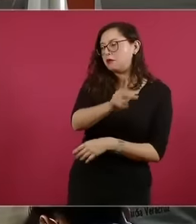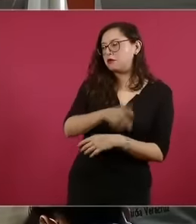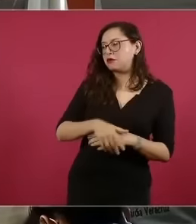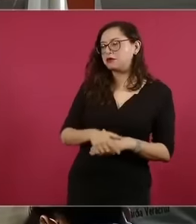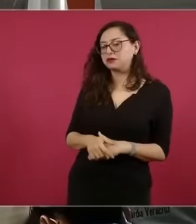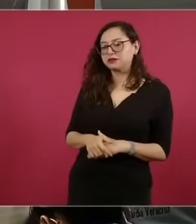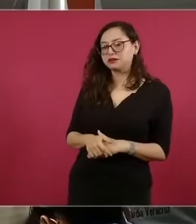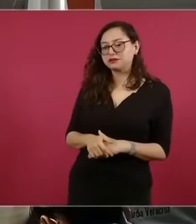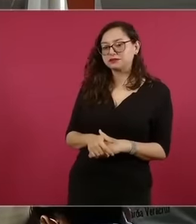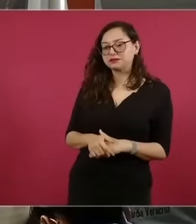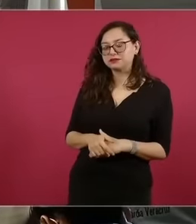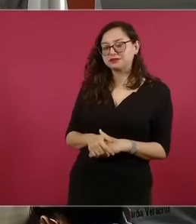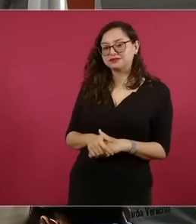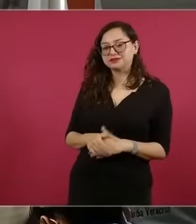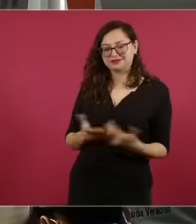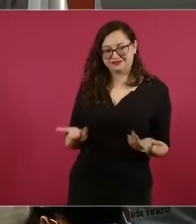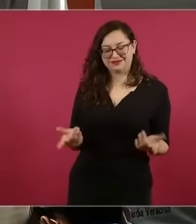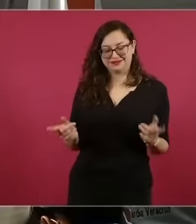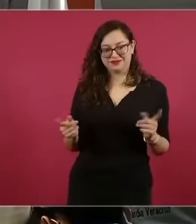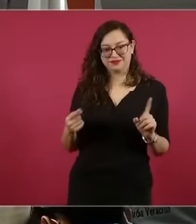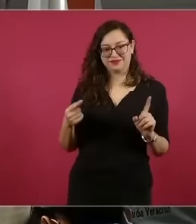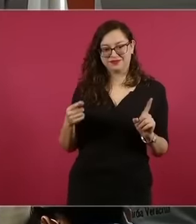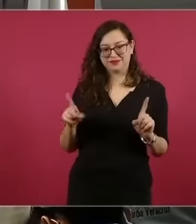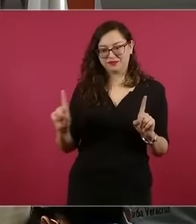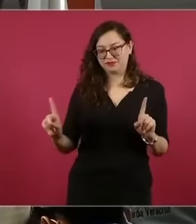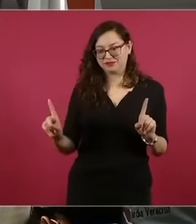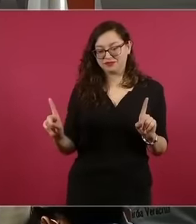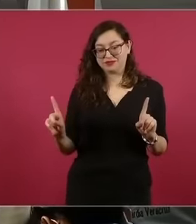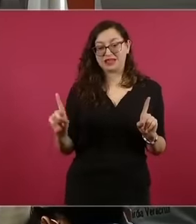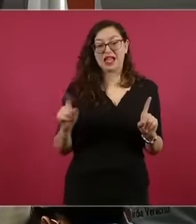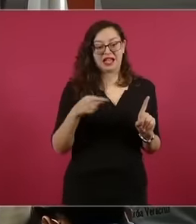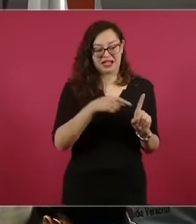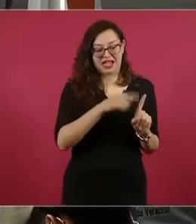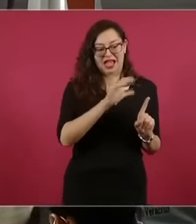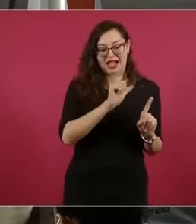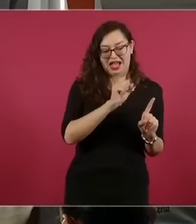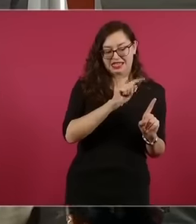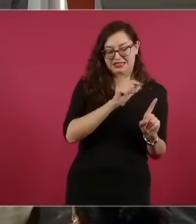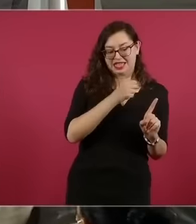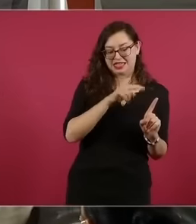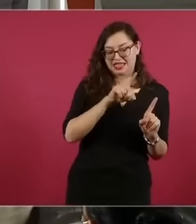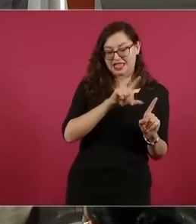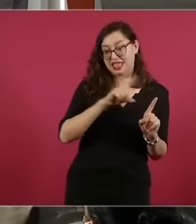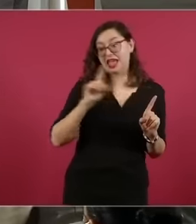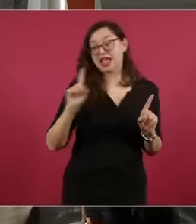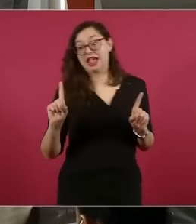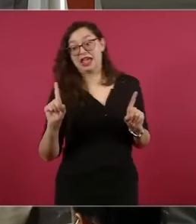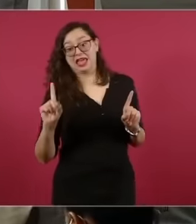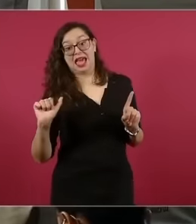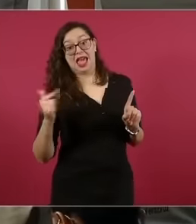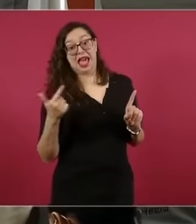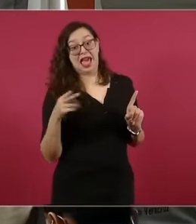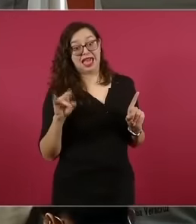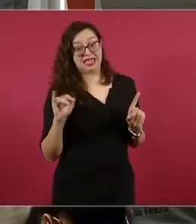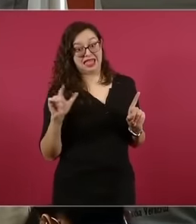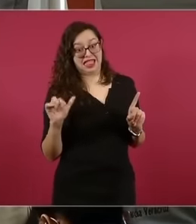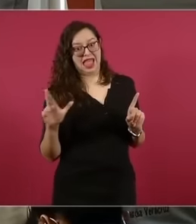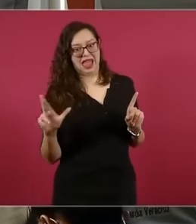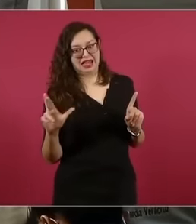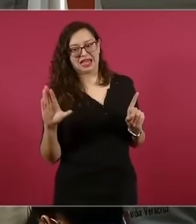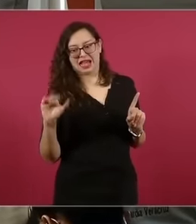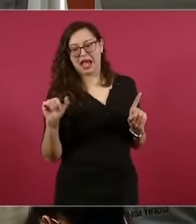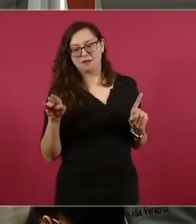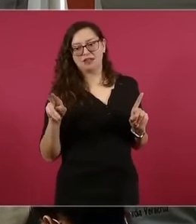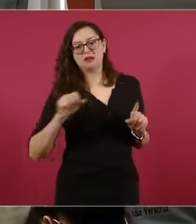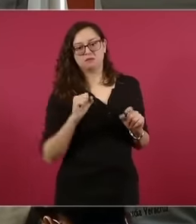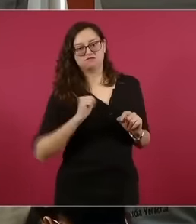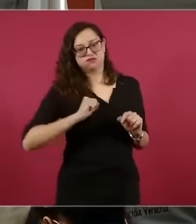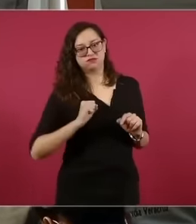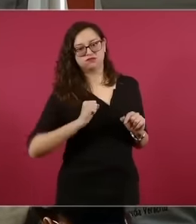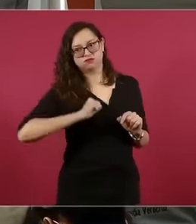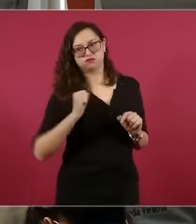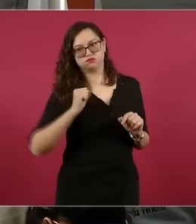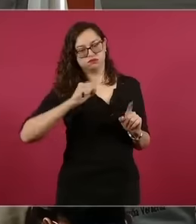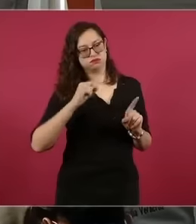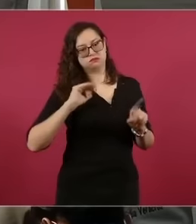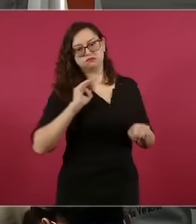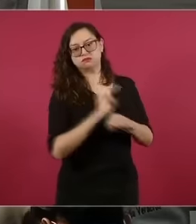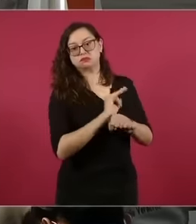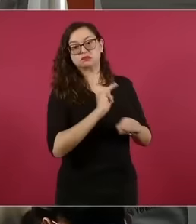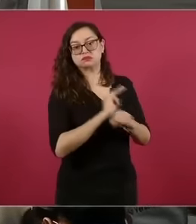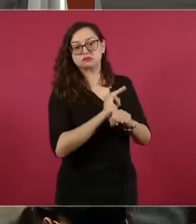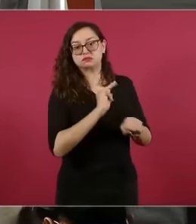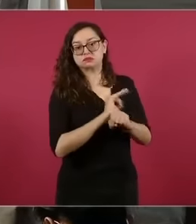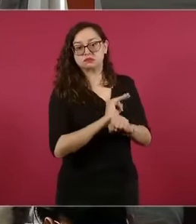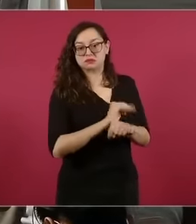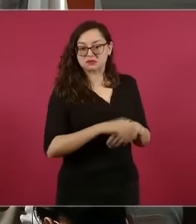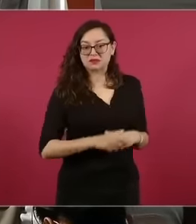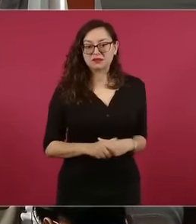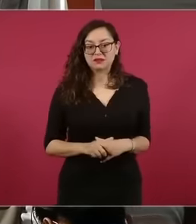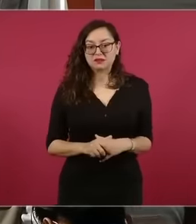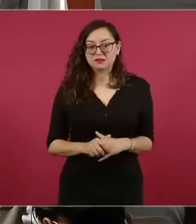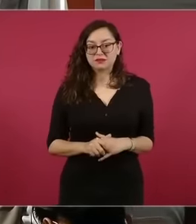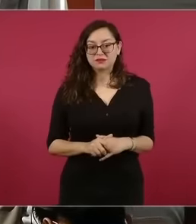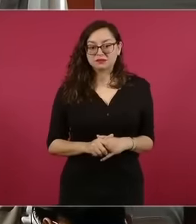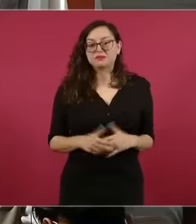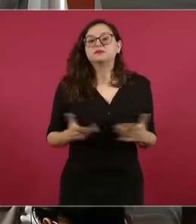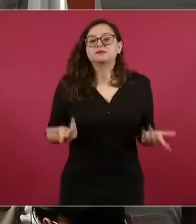not on the contrary, Castañeda Aguilar, who was influential, and then there is the other fact that